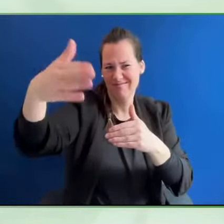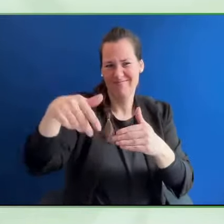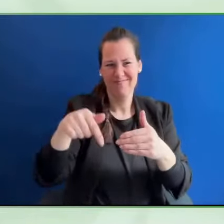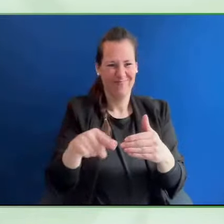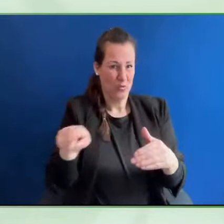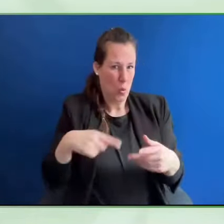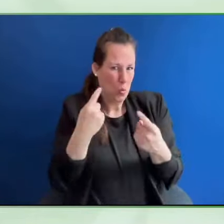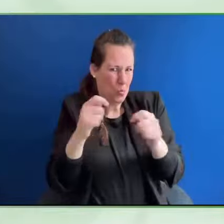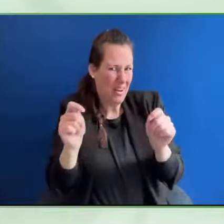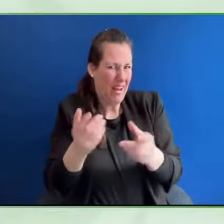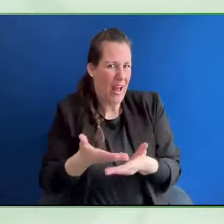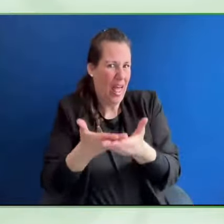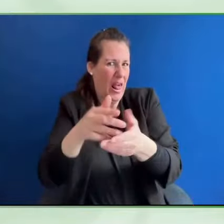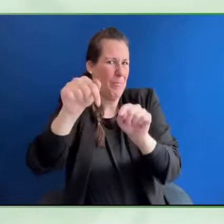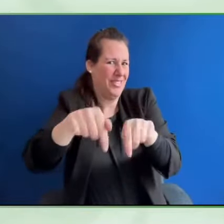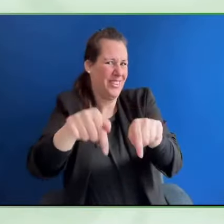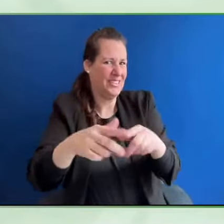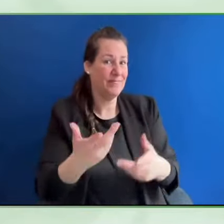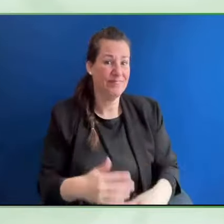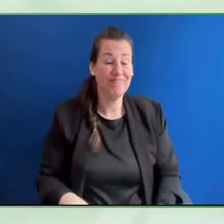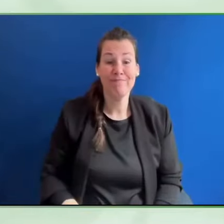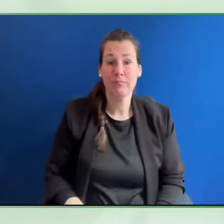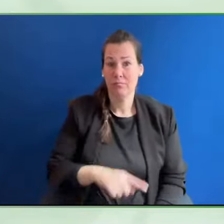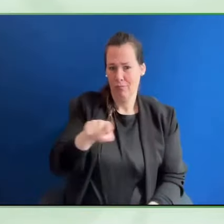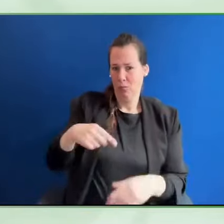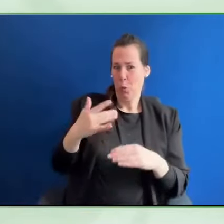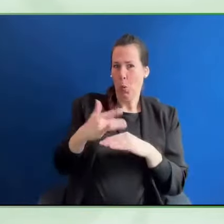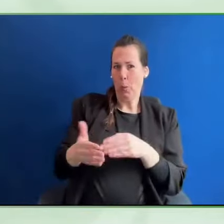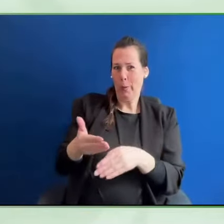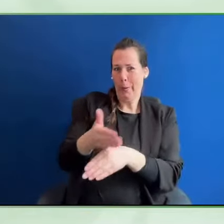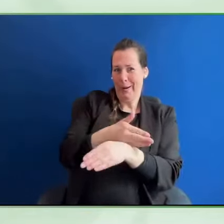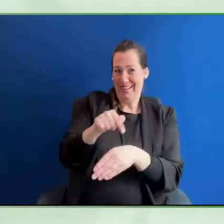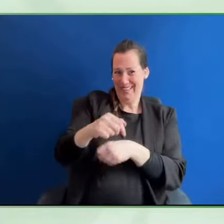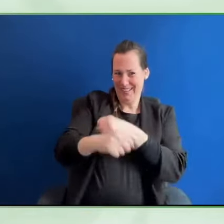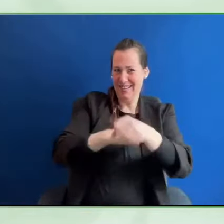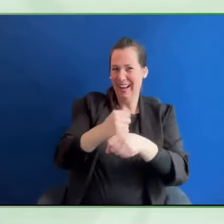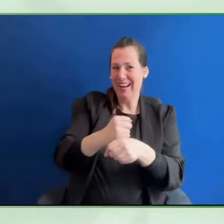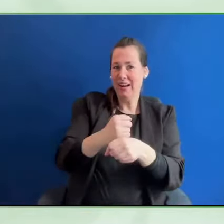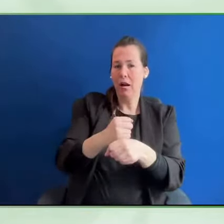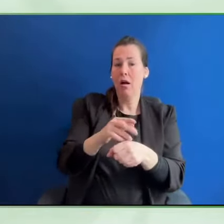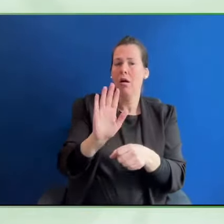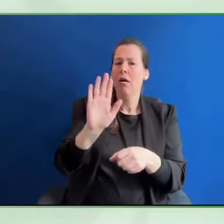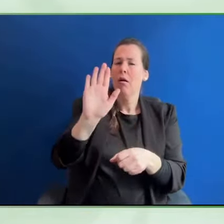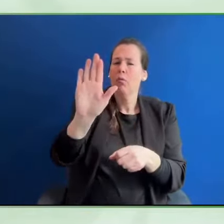Avoiding medical approaches, avoiding psychiatric hospital. How can we promote inclusion?